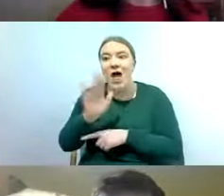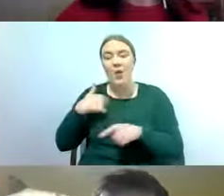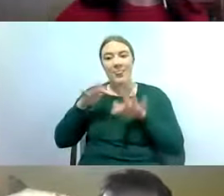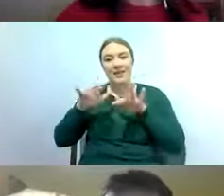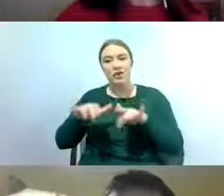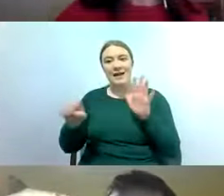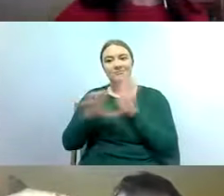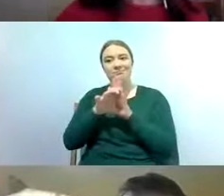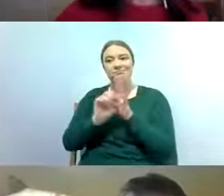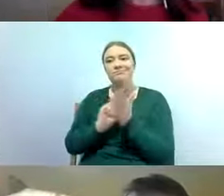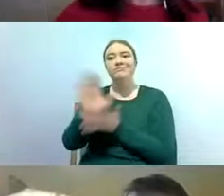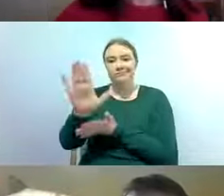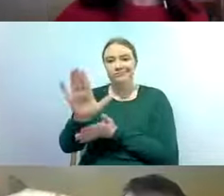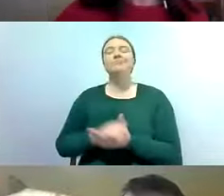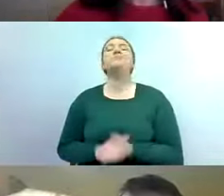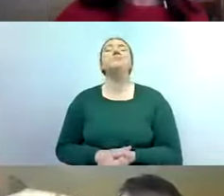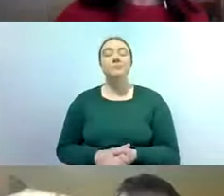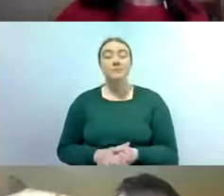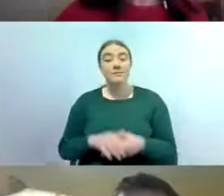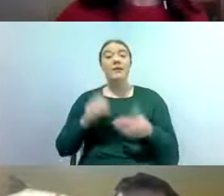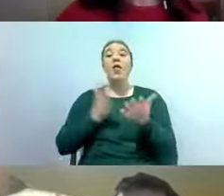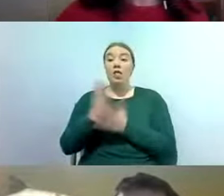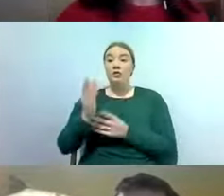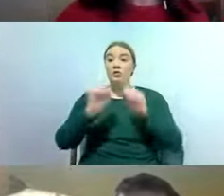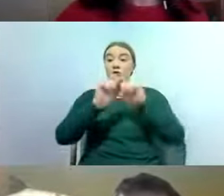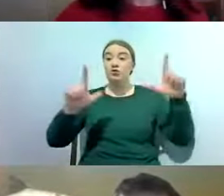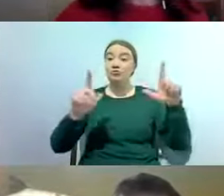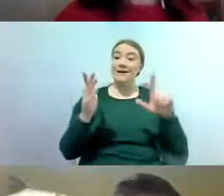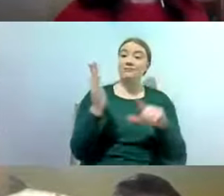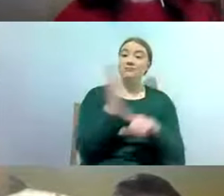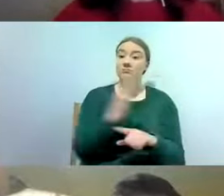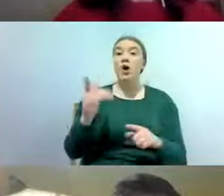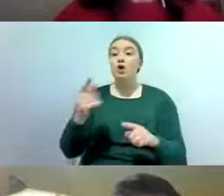screen sharing you should be able to see the presentation on one side of your screen and the